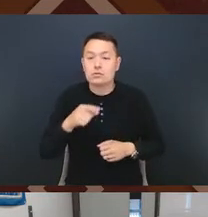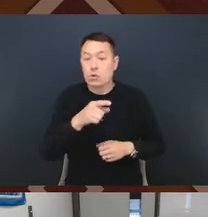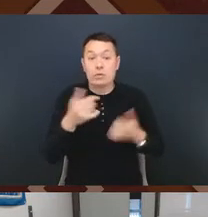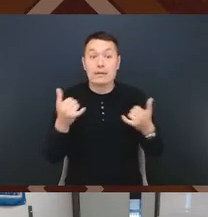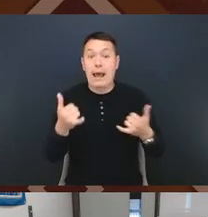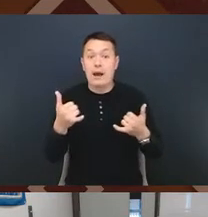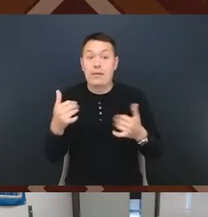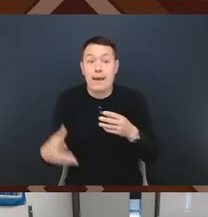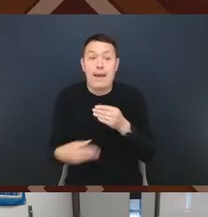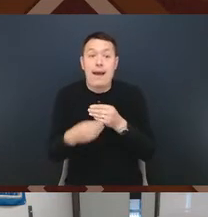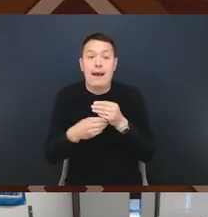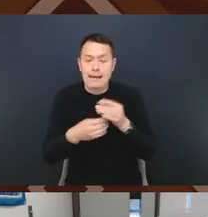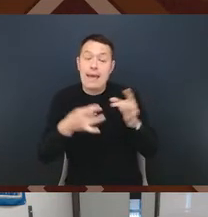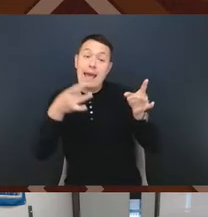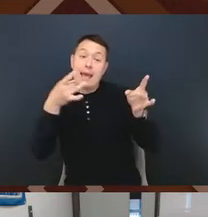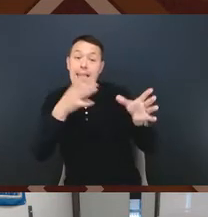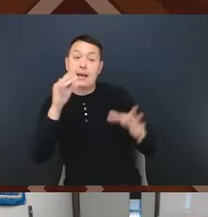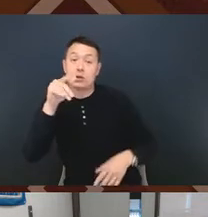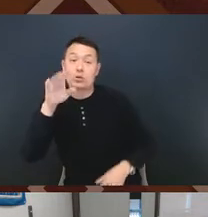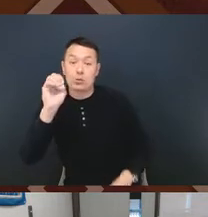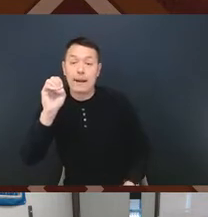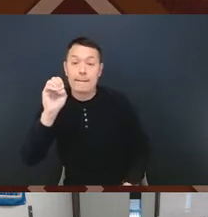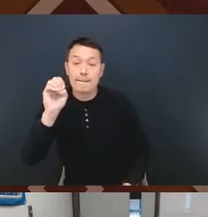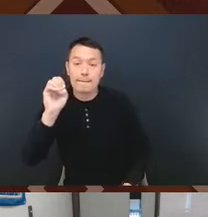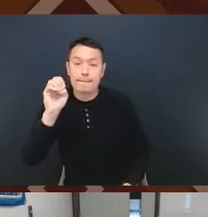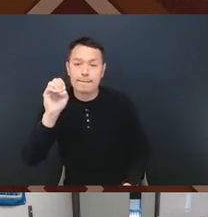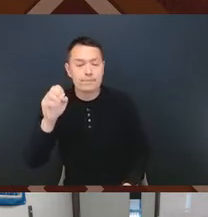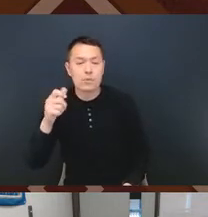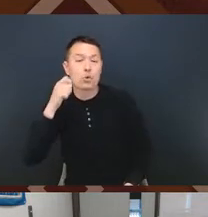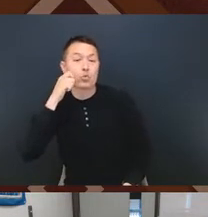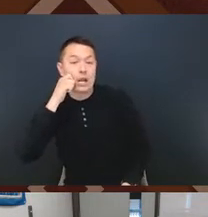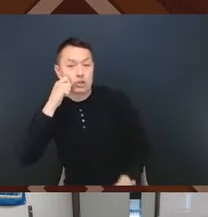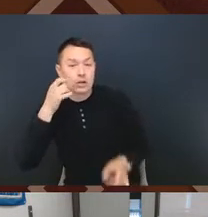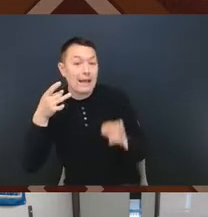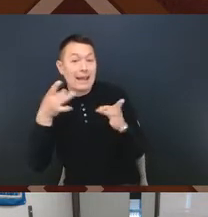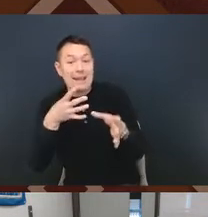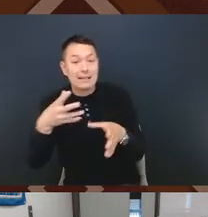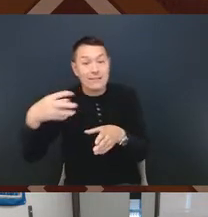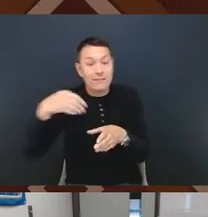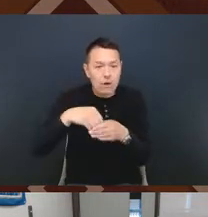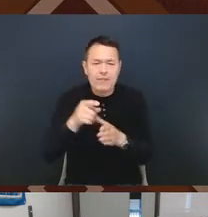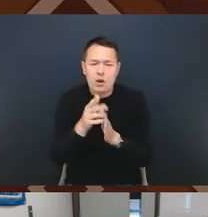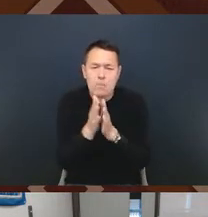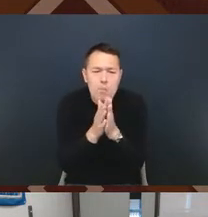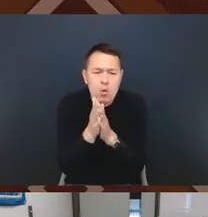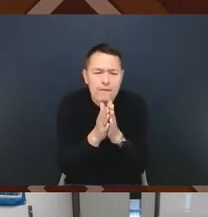saying that racial animus with Bob, they were motivated by hatred.